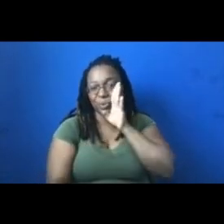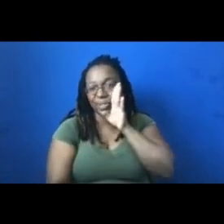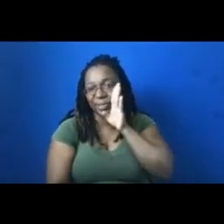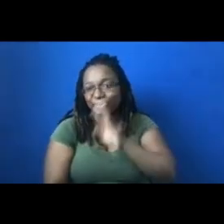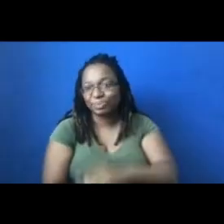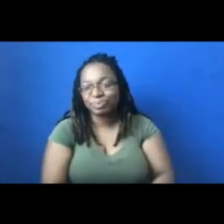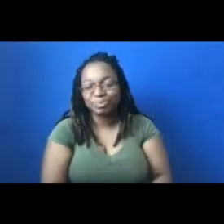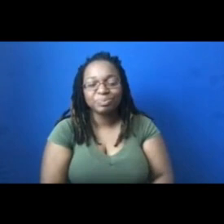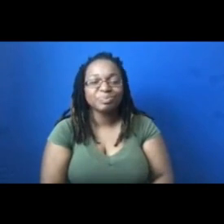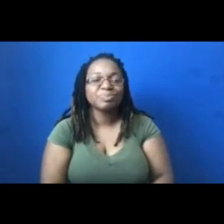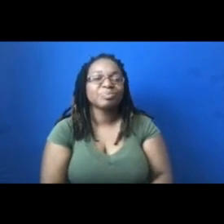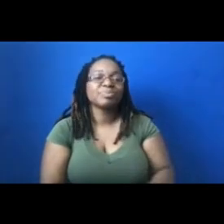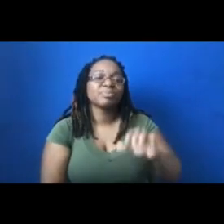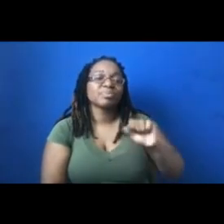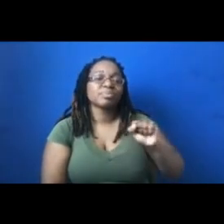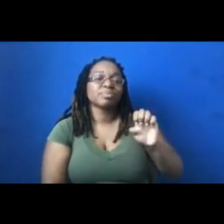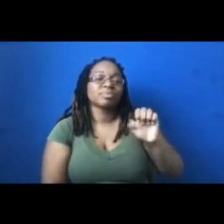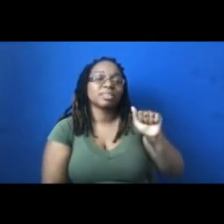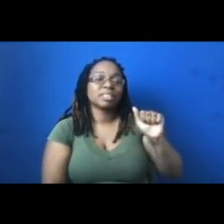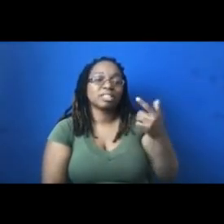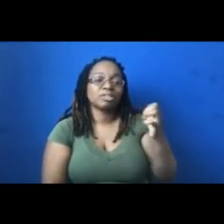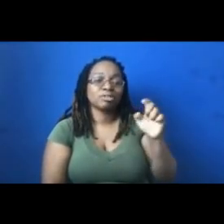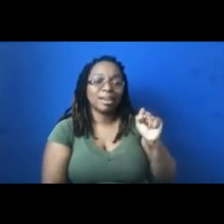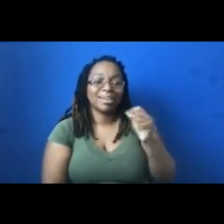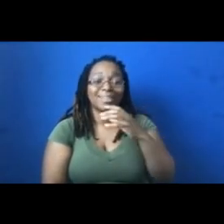Sea Grant and the Climate Program Office are collaborating